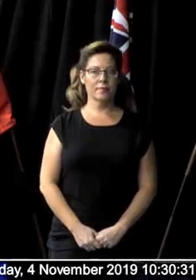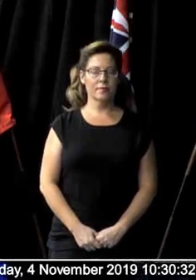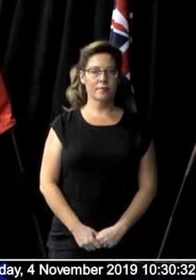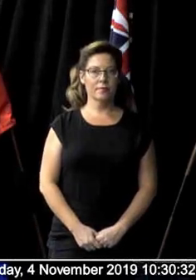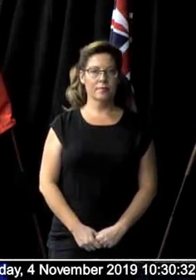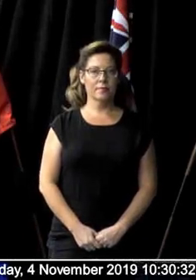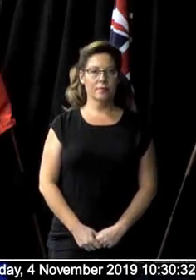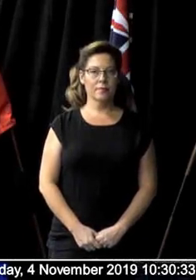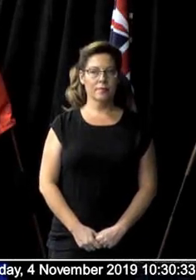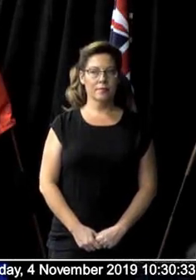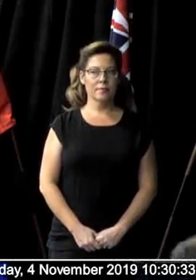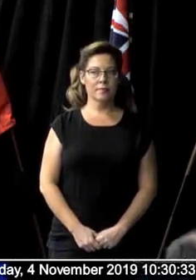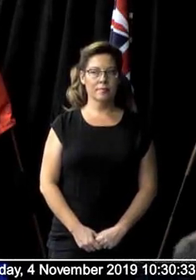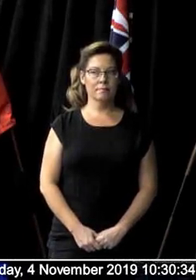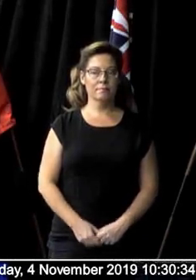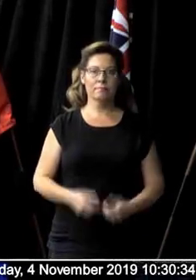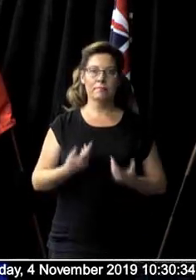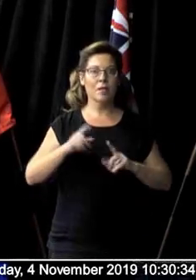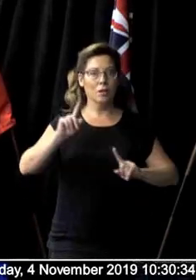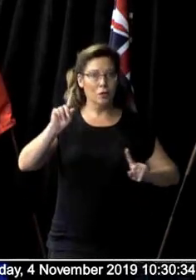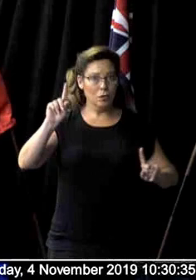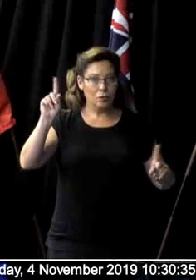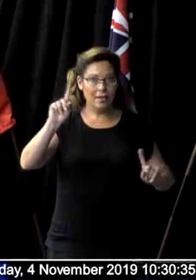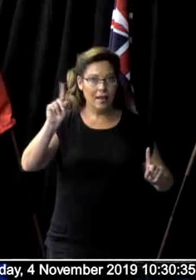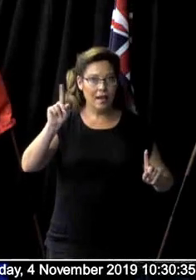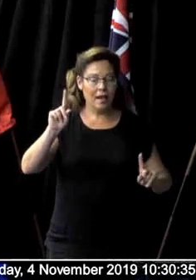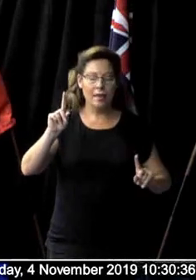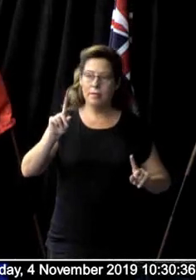This is an extremely important and significant day.